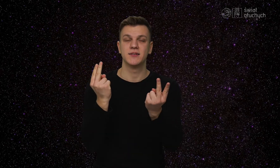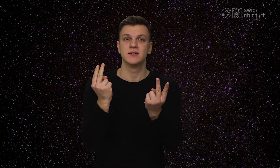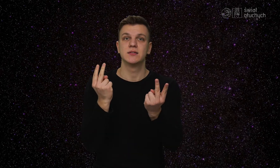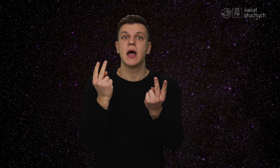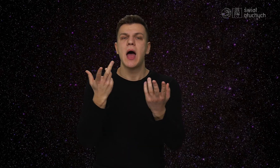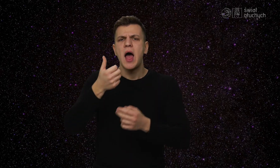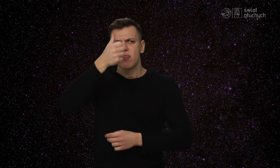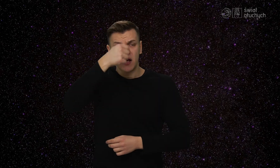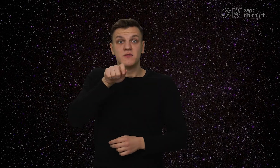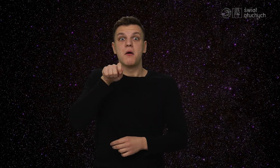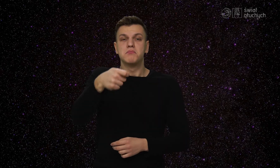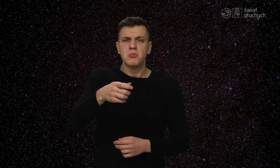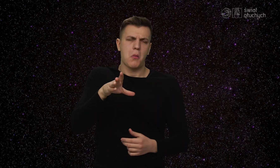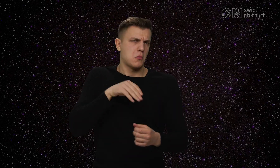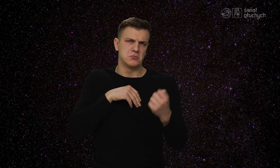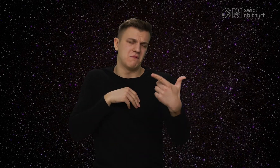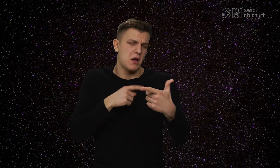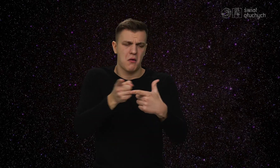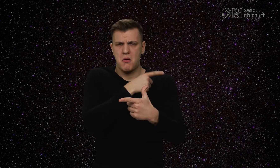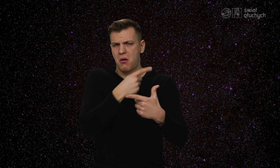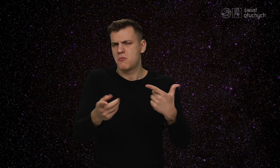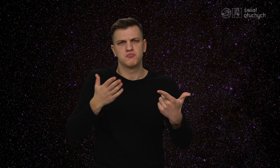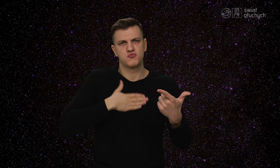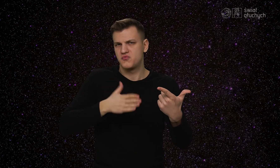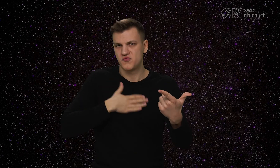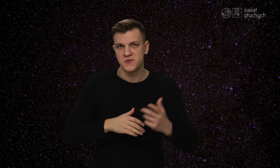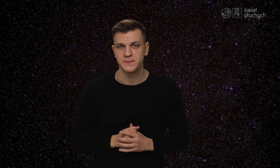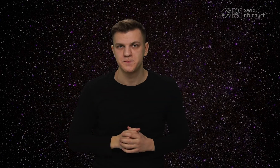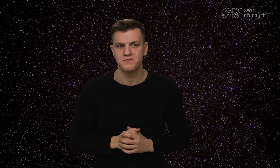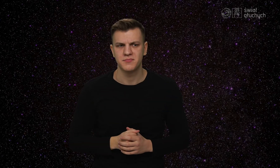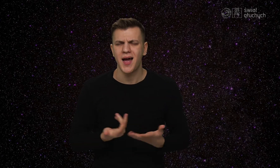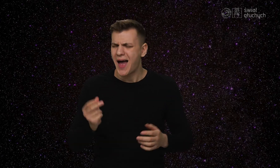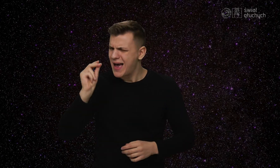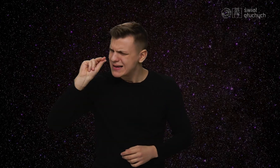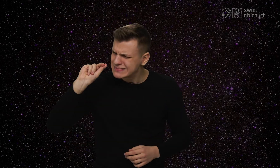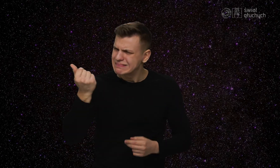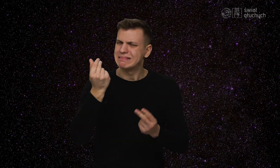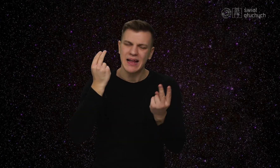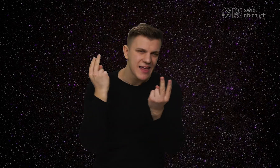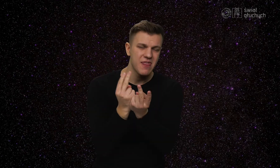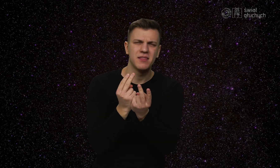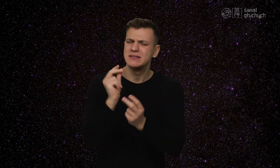that is, they mean the same or almost the same, that they are similar enough to be used interchangeably.